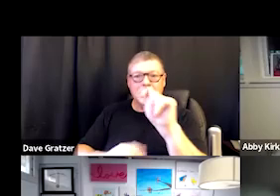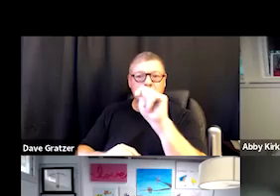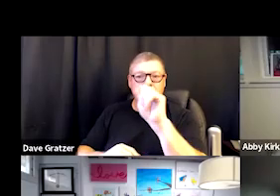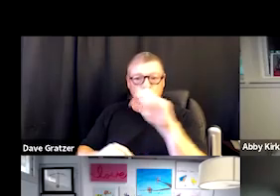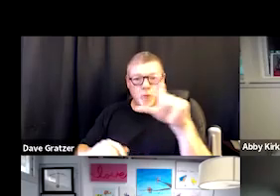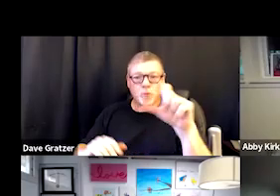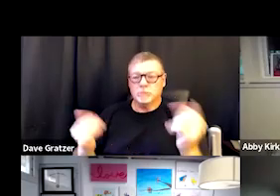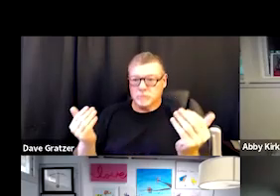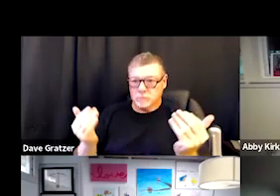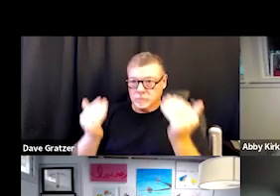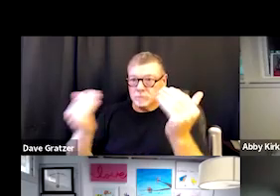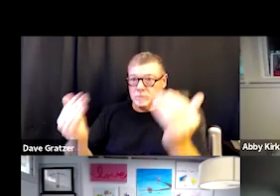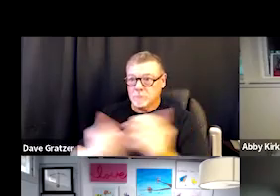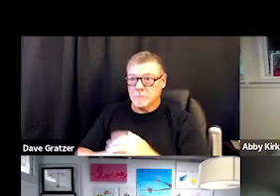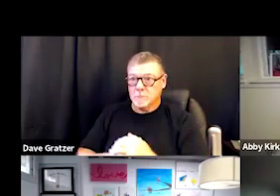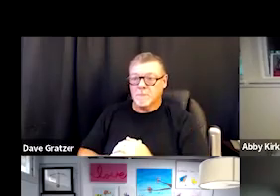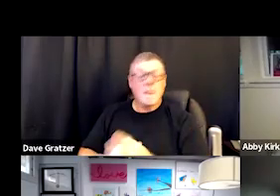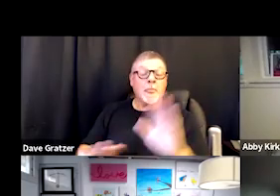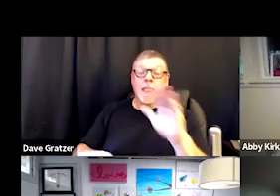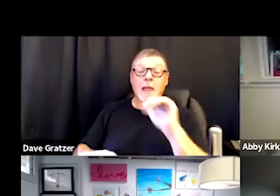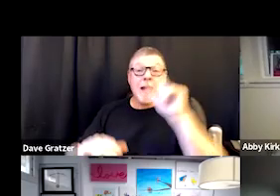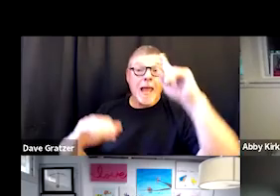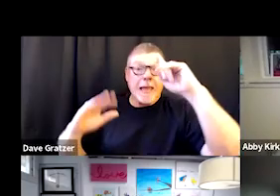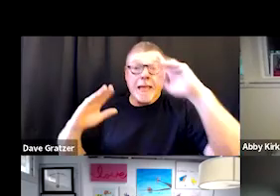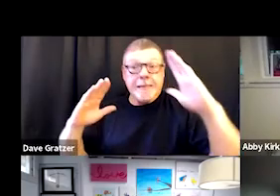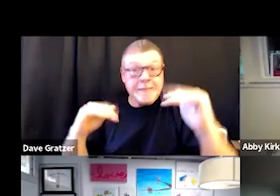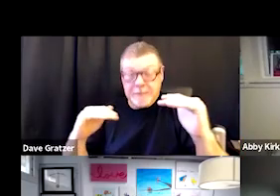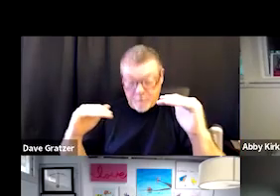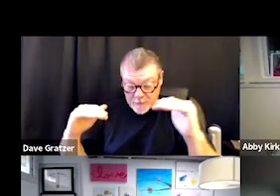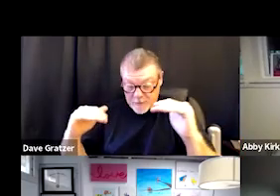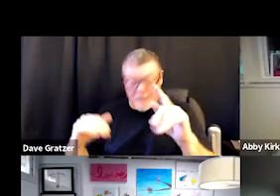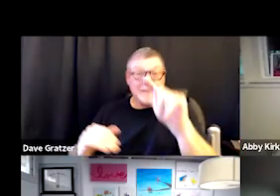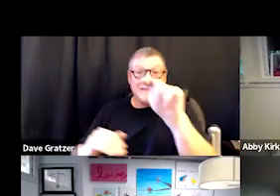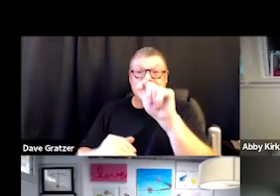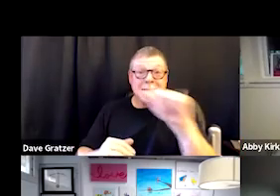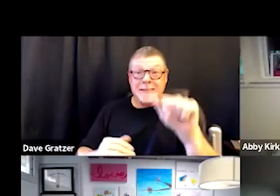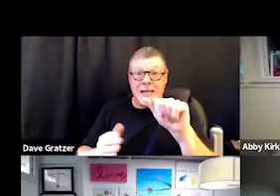not in anticipation of the TA Center going away,